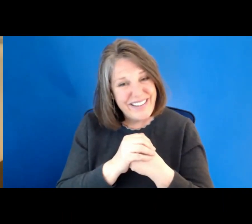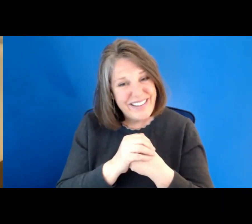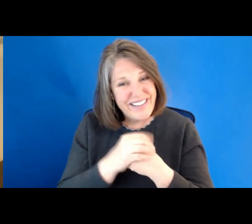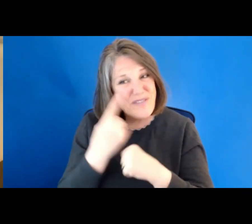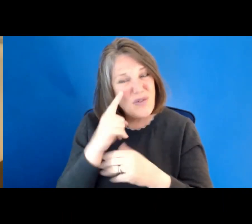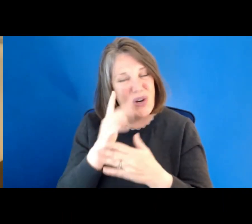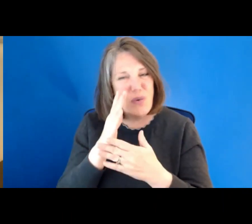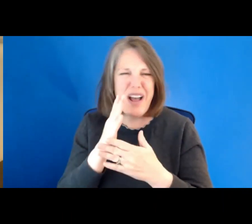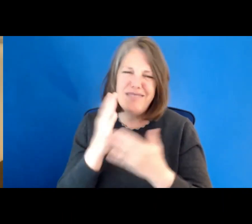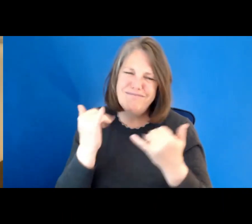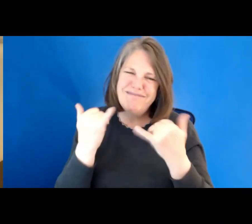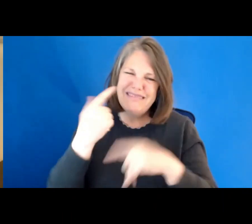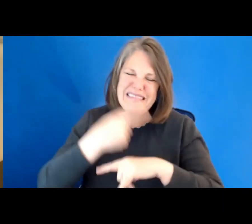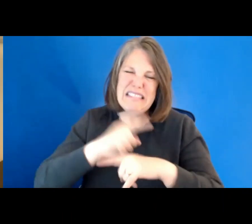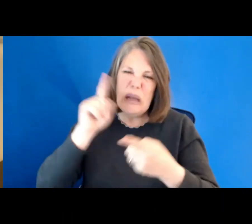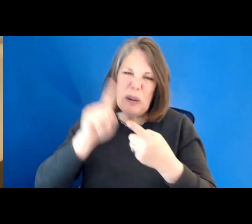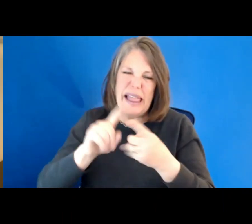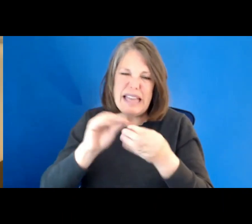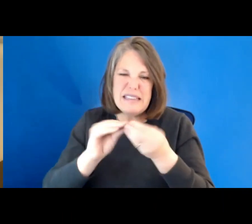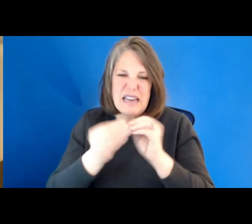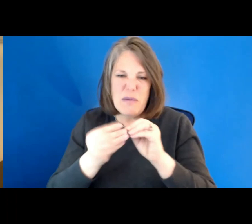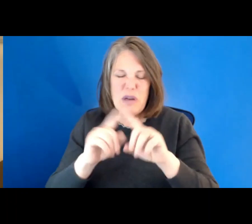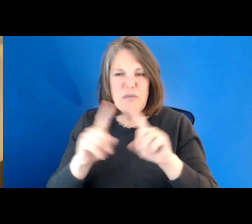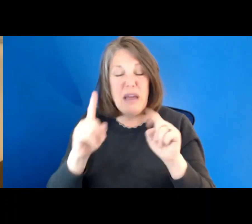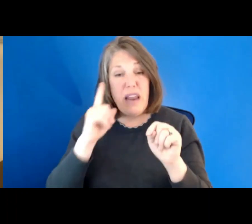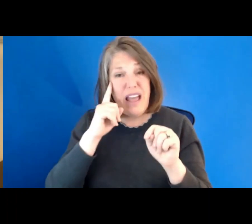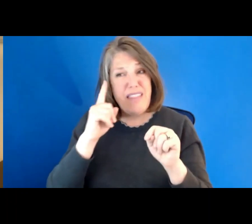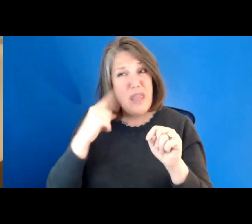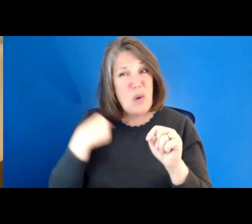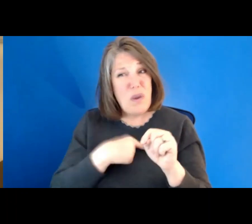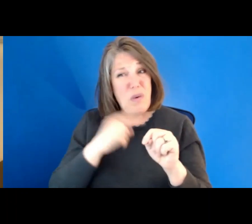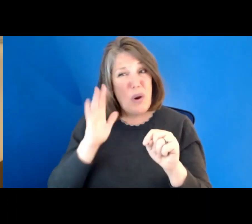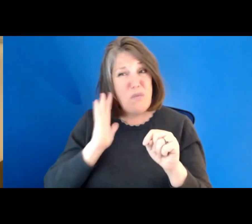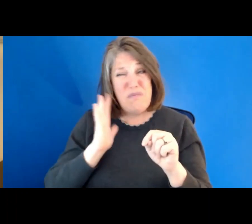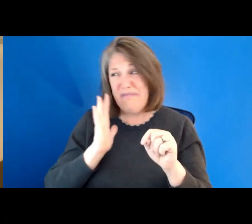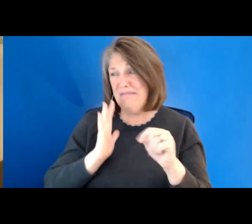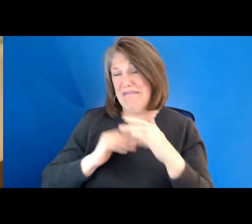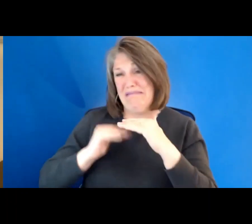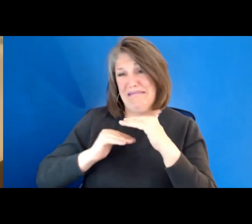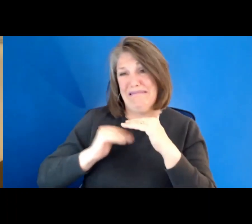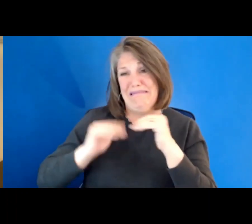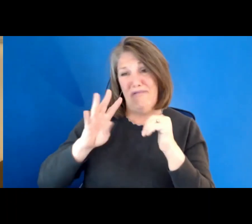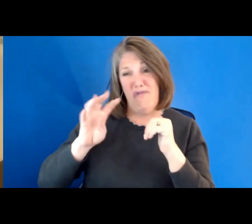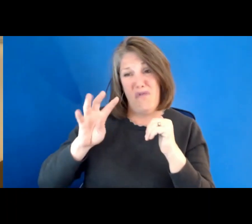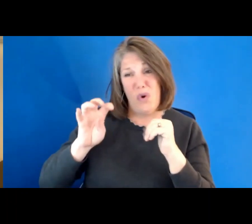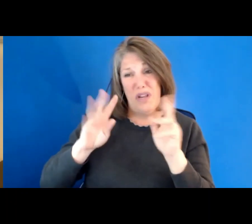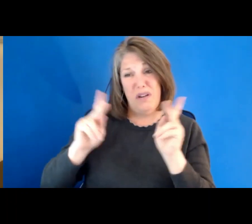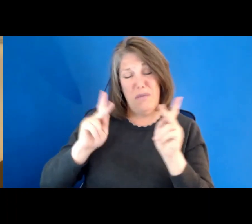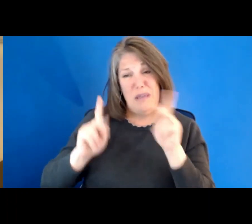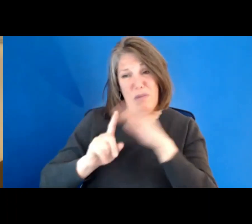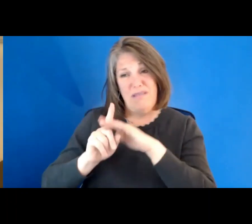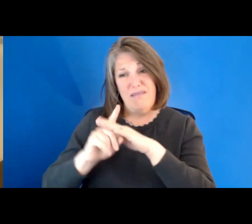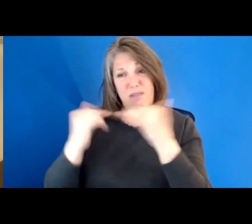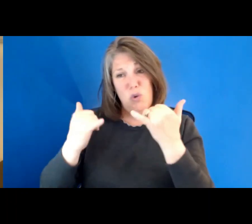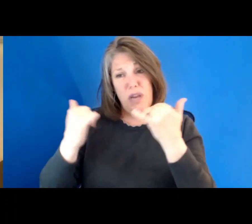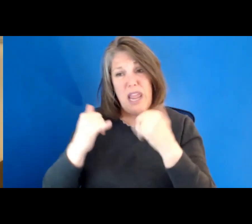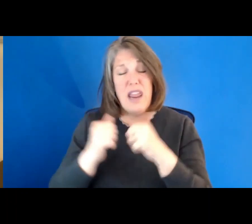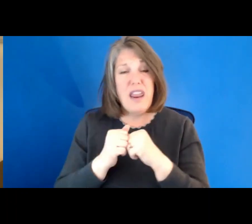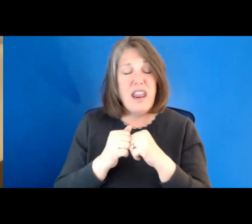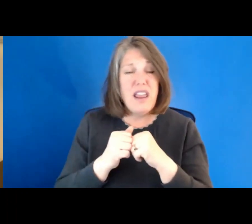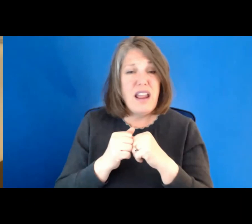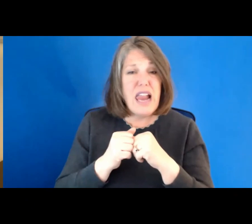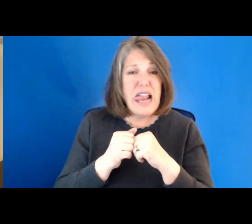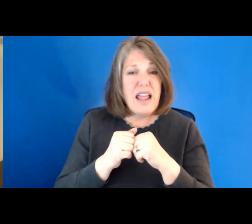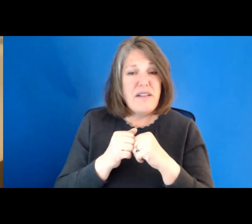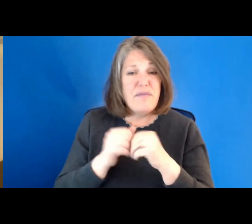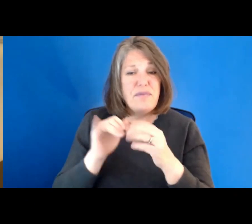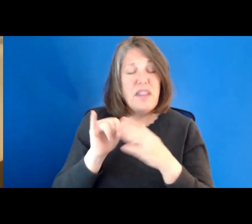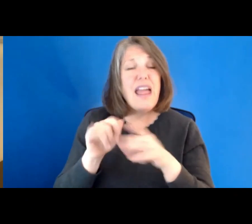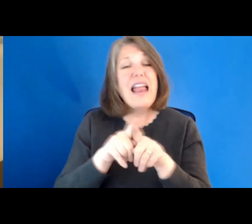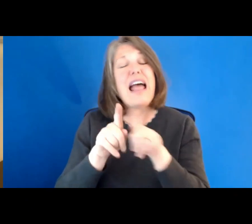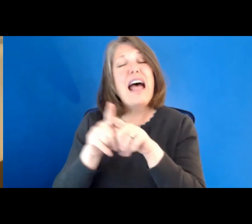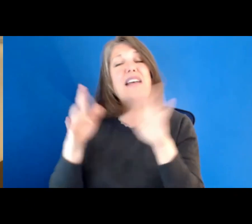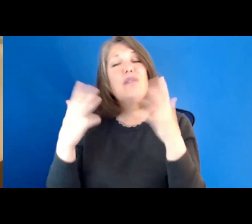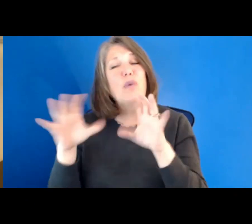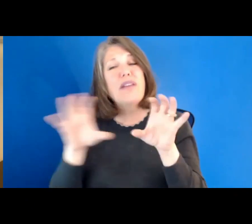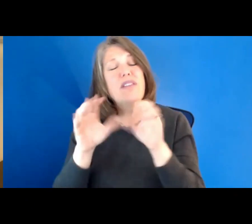numbers now, we were upwards of 400. 17:45:20 As we've done with many of our virtual